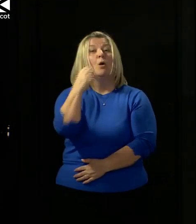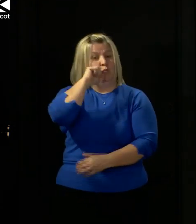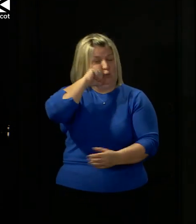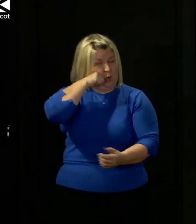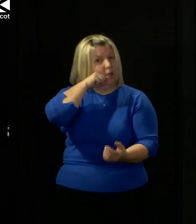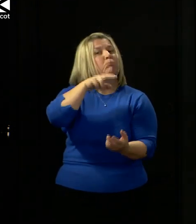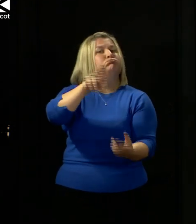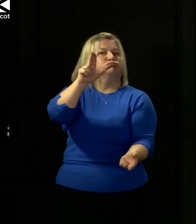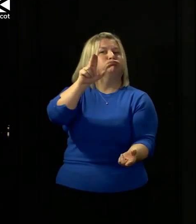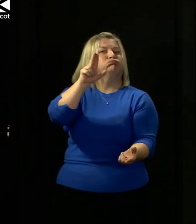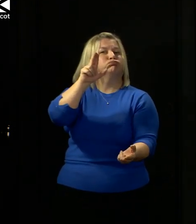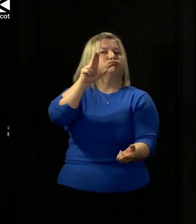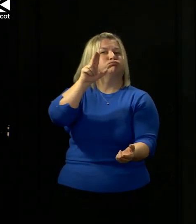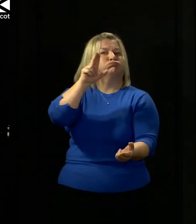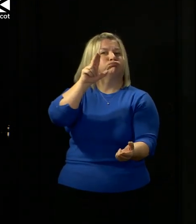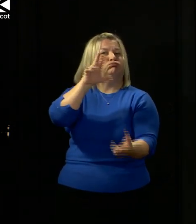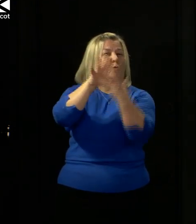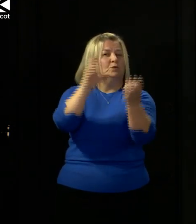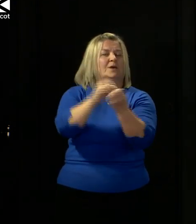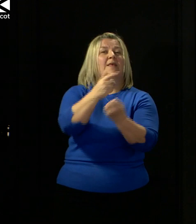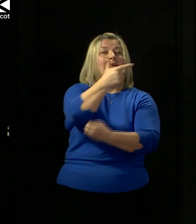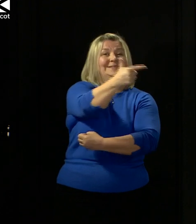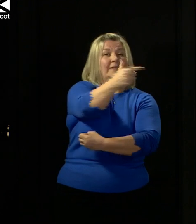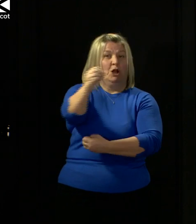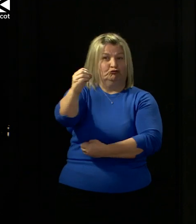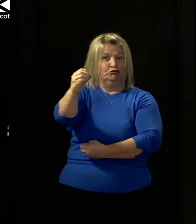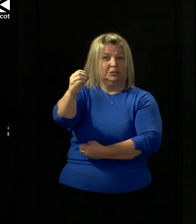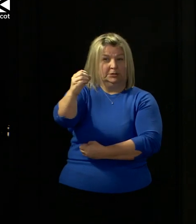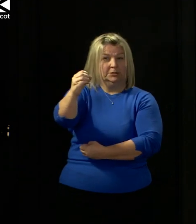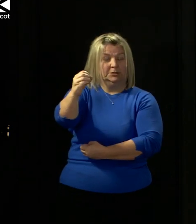of involves equipment coming on stream and staff being trained but the surge